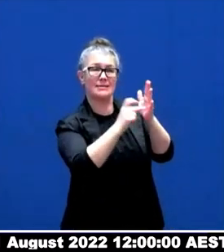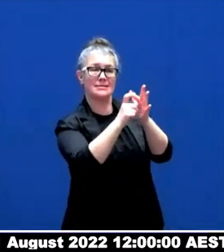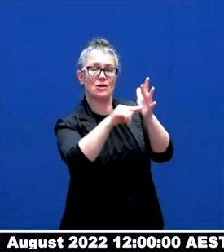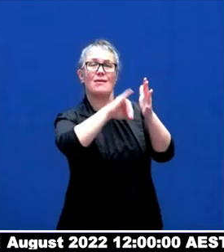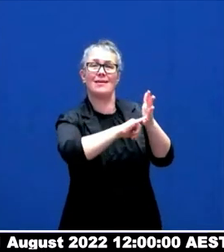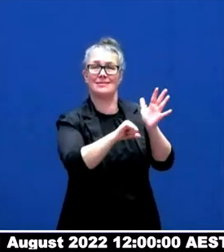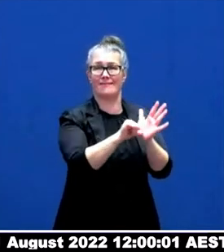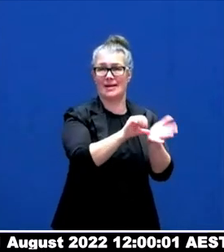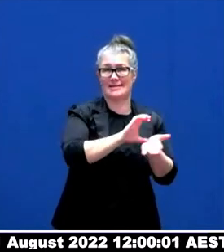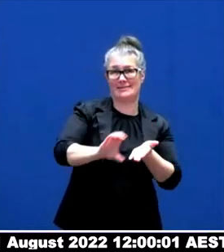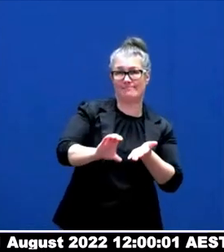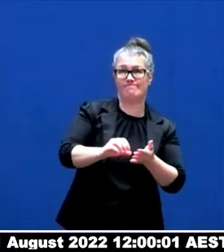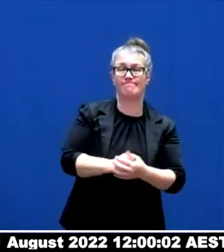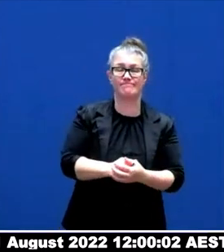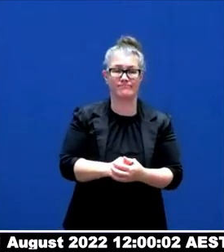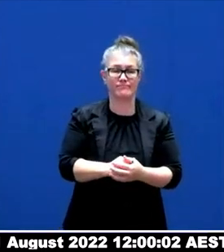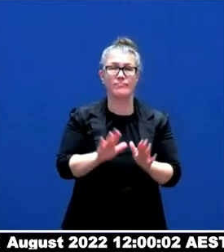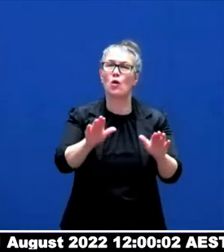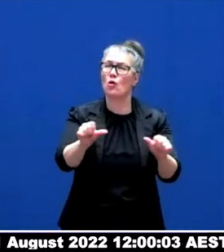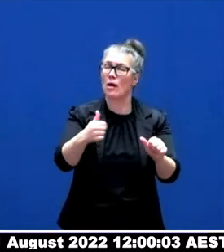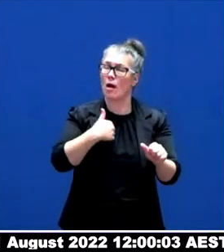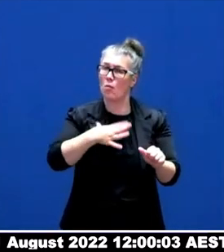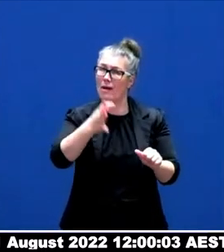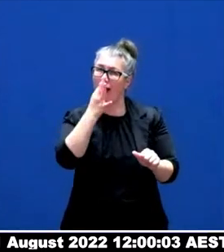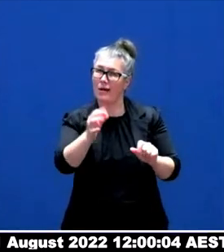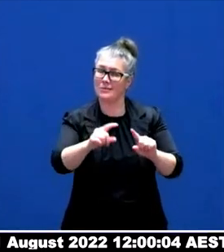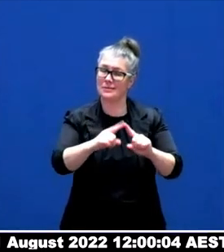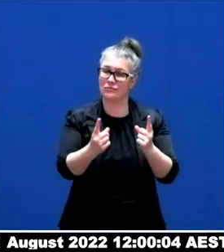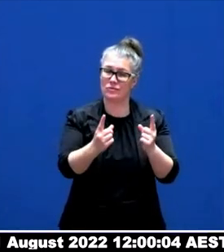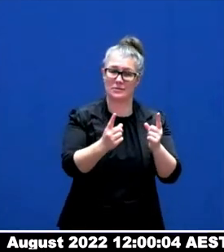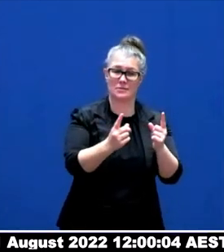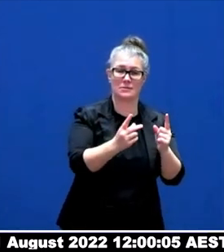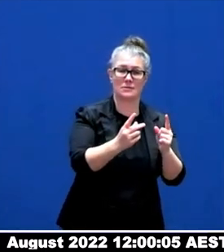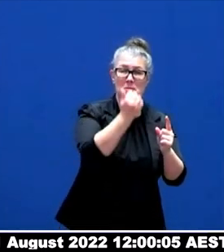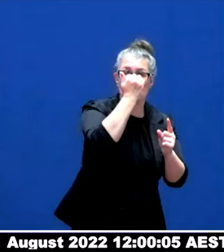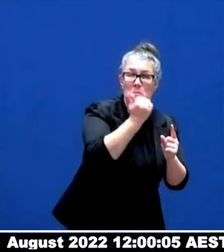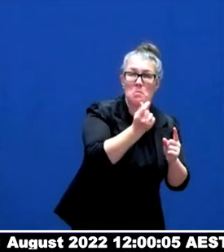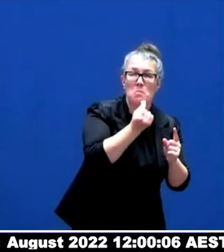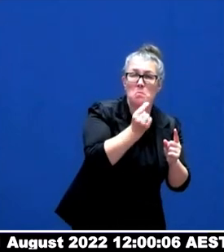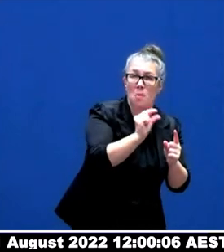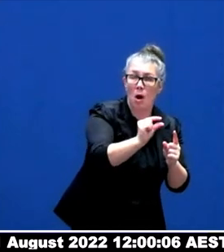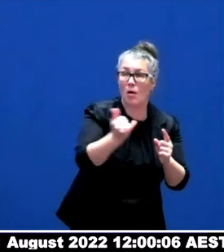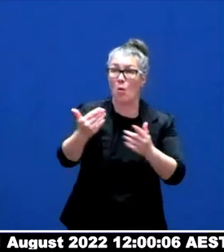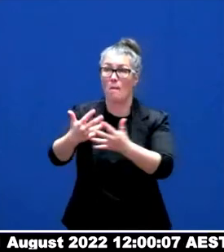I want to ask you about the differences between minor and major, but just looking at this, I just want to look at paragraph eight0, so: